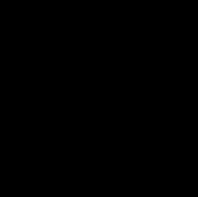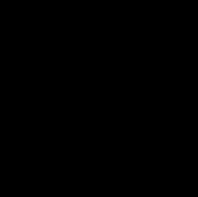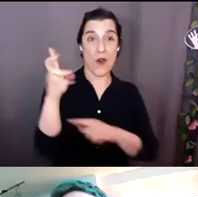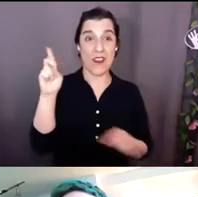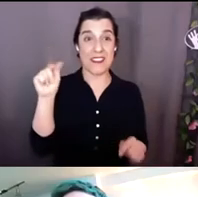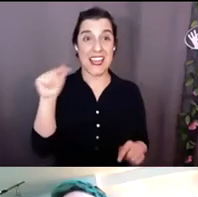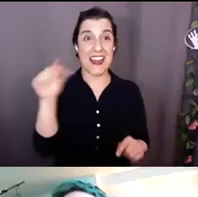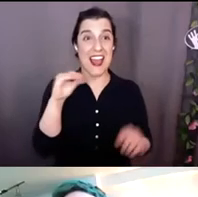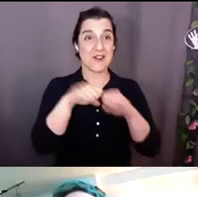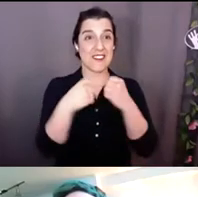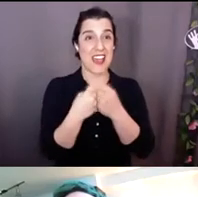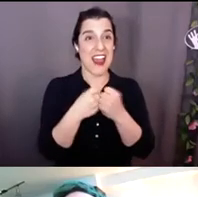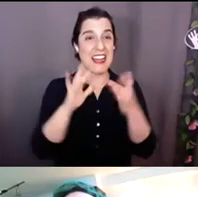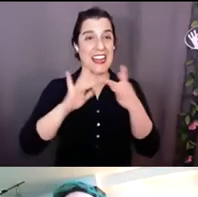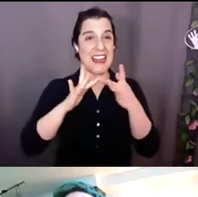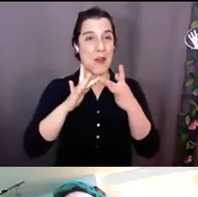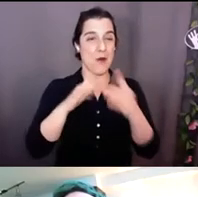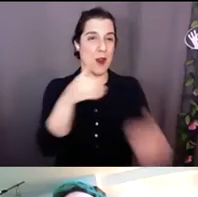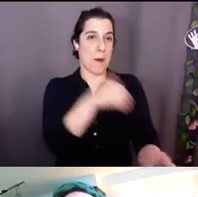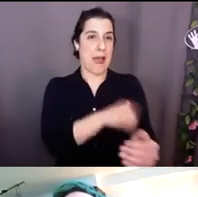Network power hour. This is Rigo speaking.